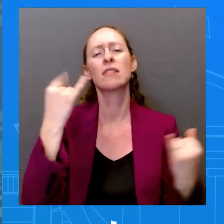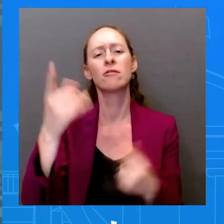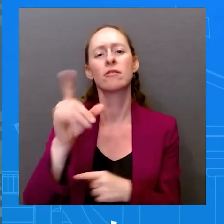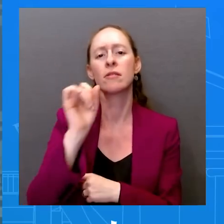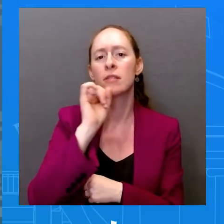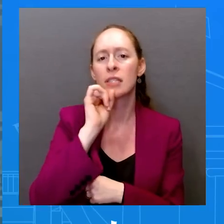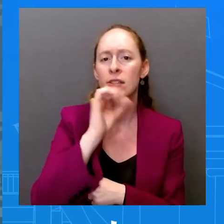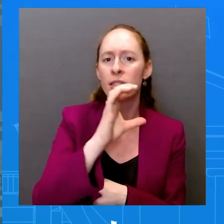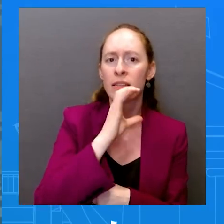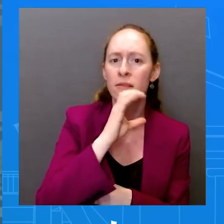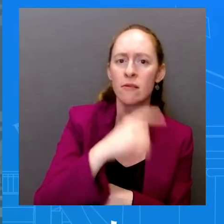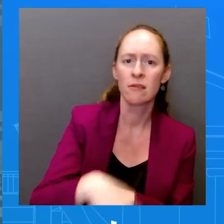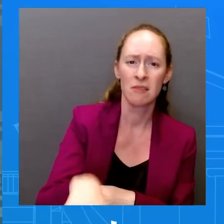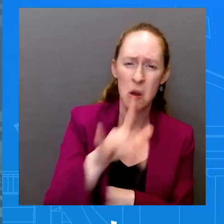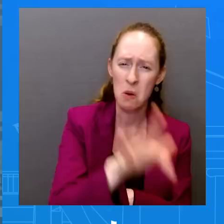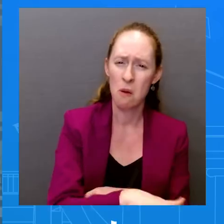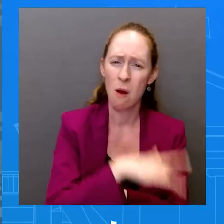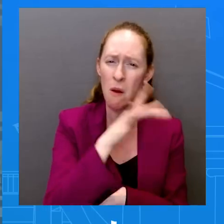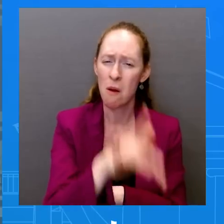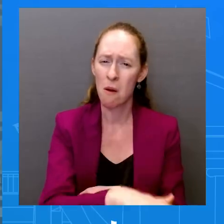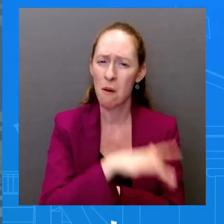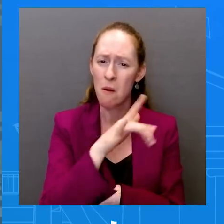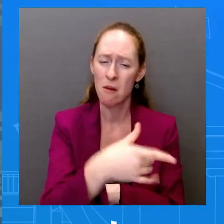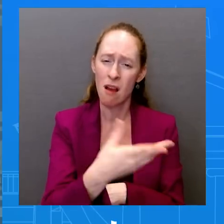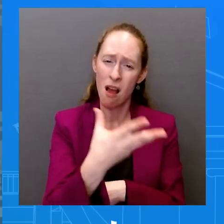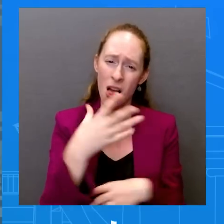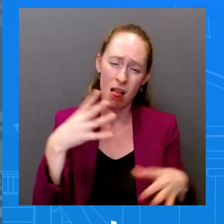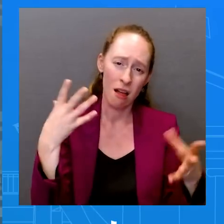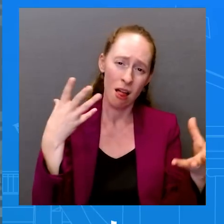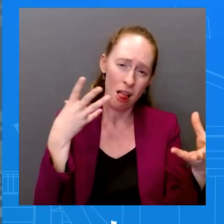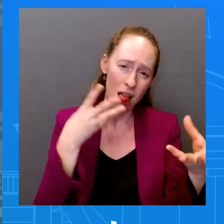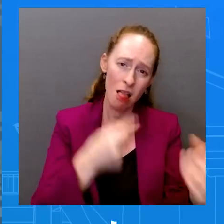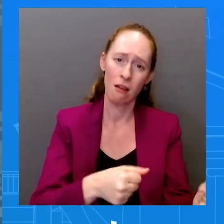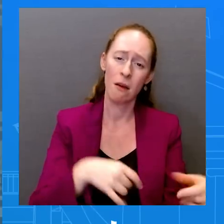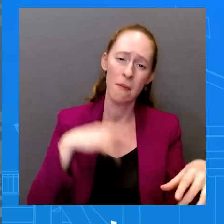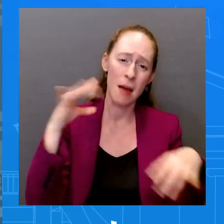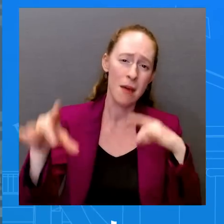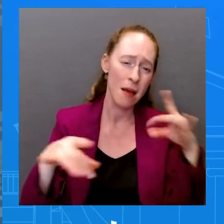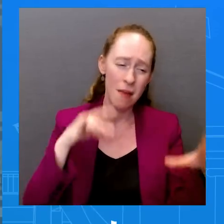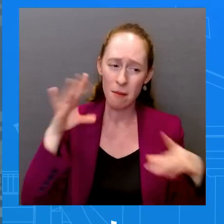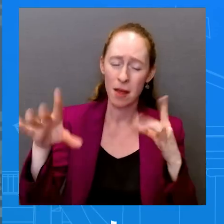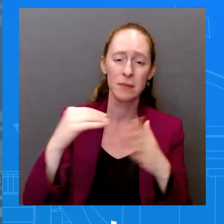to $3,000 a month on prescription drugs. Now it's going to be capped at $2,000 a year.